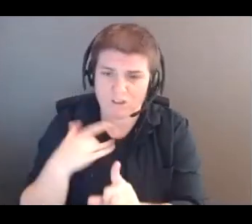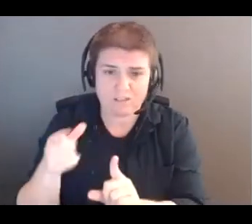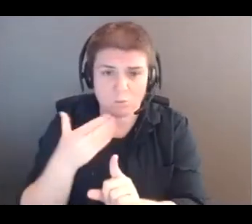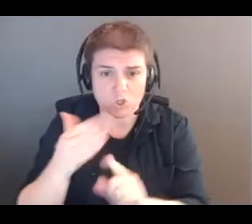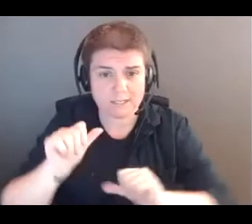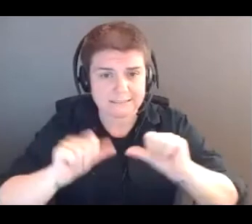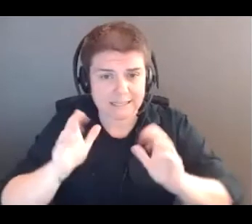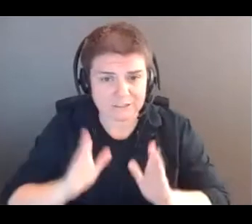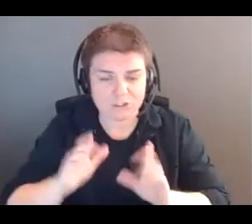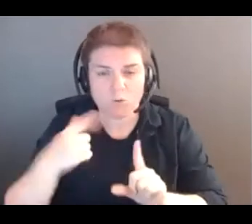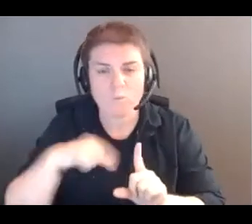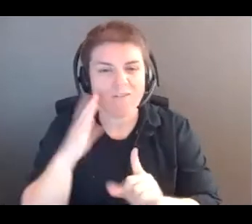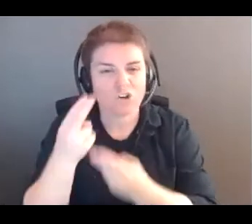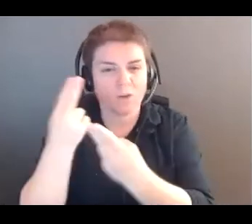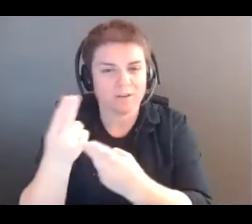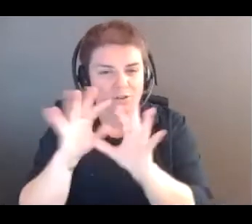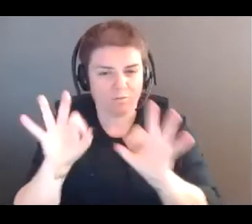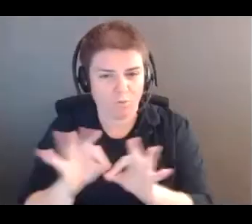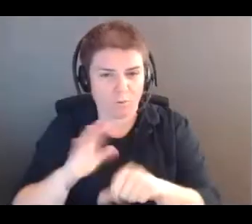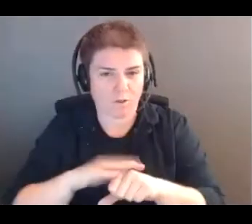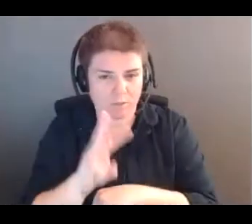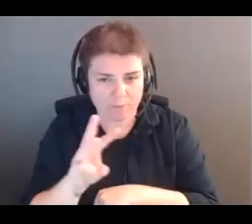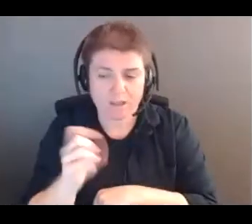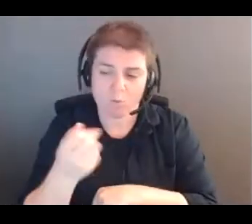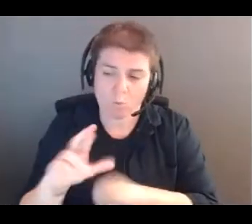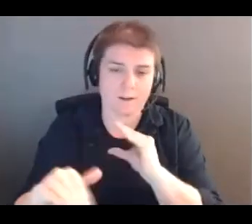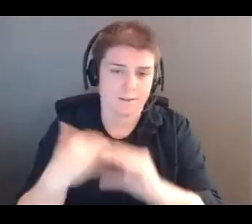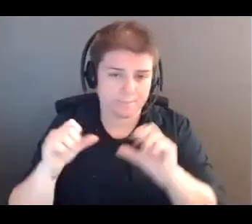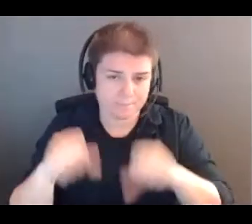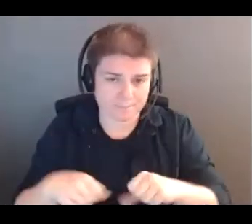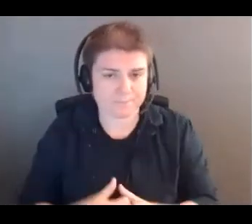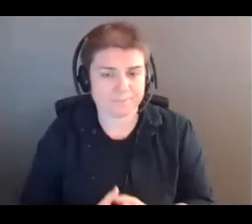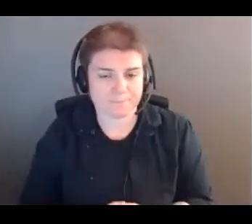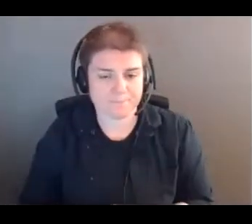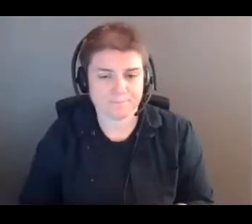there is a nomination form on our website, or you can send us an email. We have also